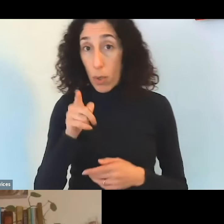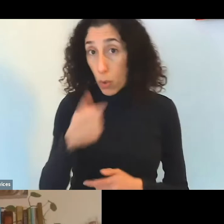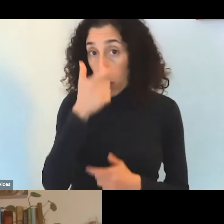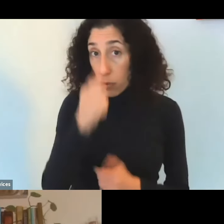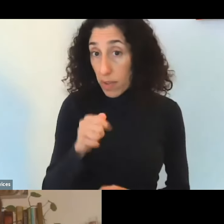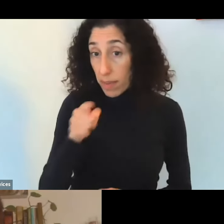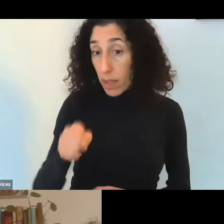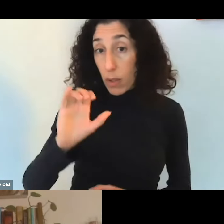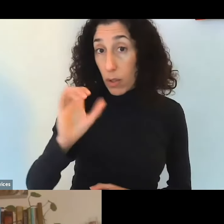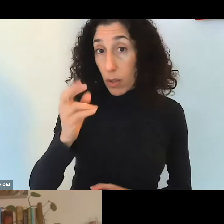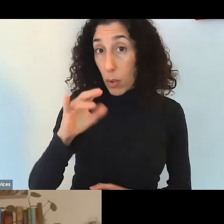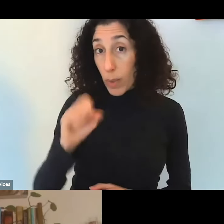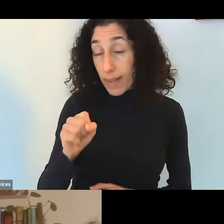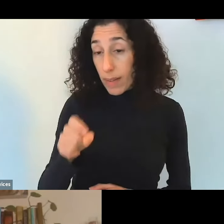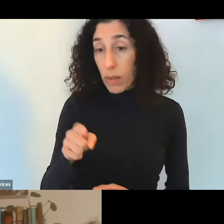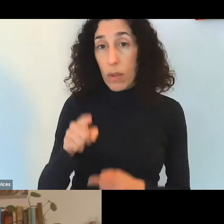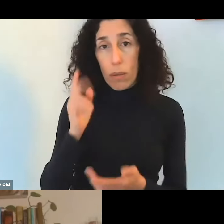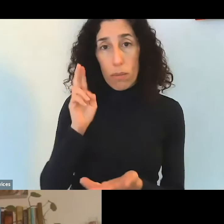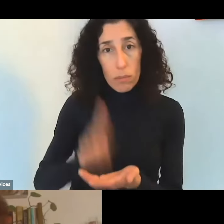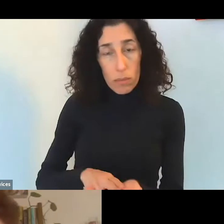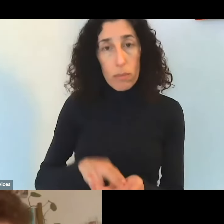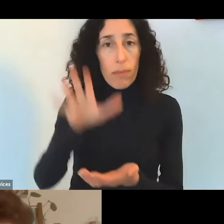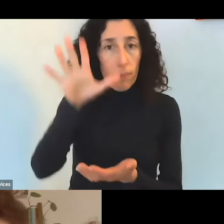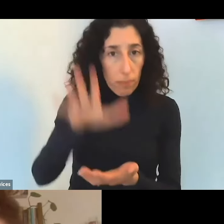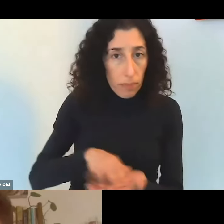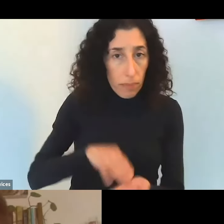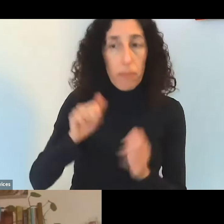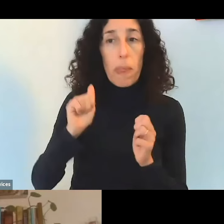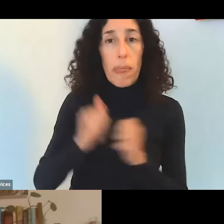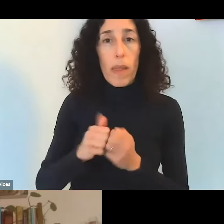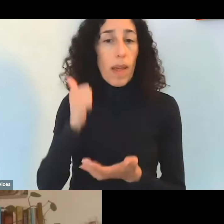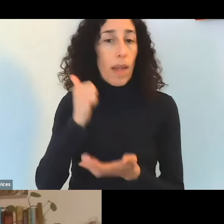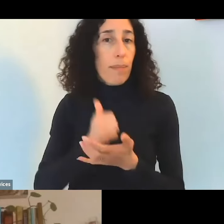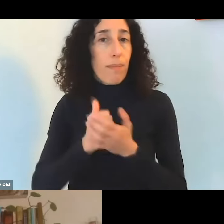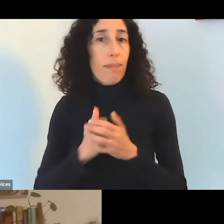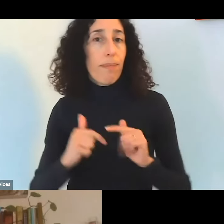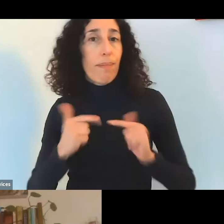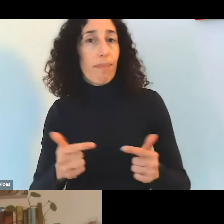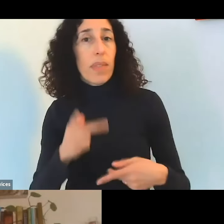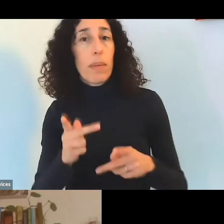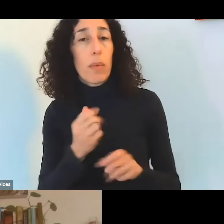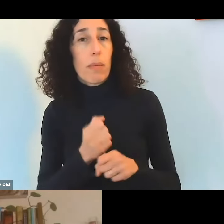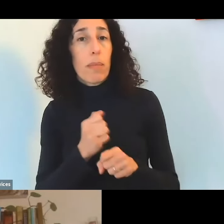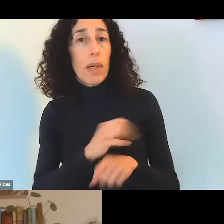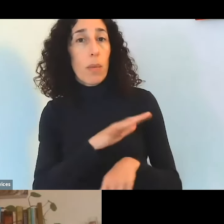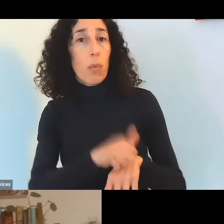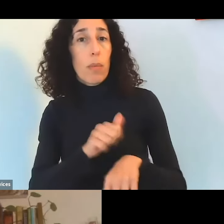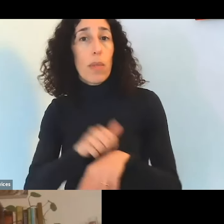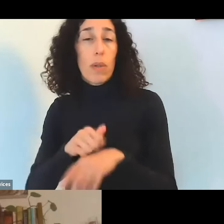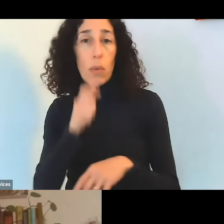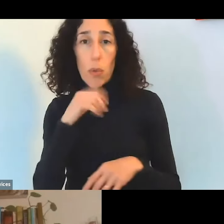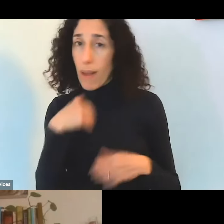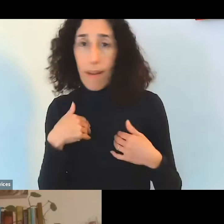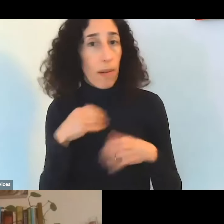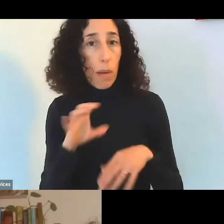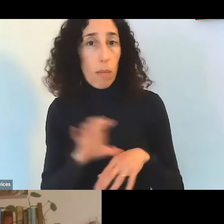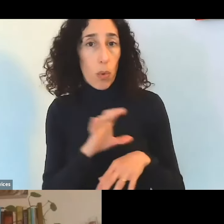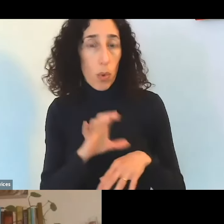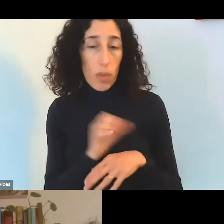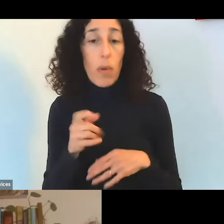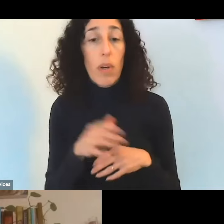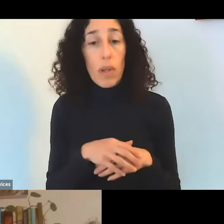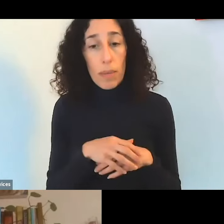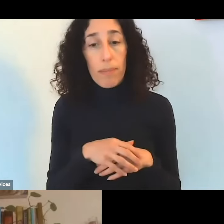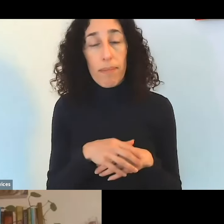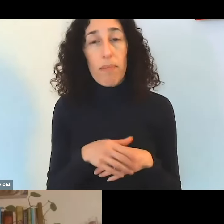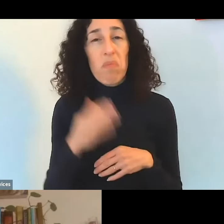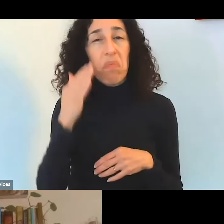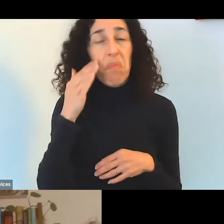up more of our partners to be points of contact to assist constituents who might have difficulty with computers and so on and so forth in making appointments. We are aware of this issue and we're trying to increase the access of appointments in many different ways.